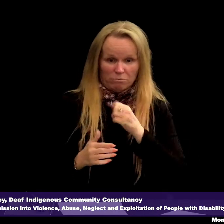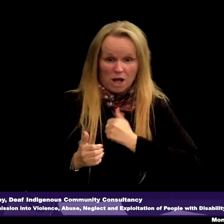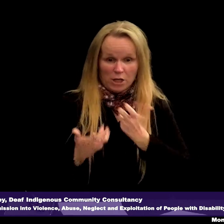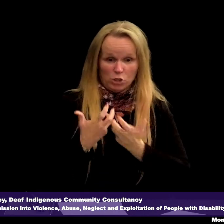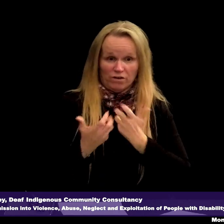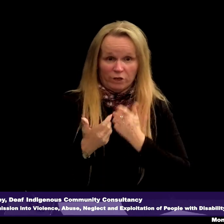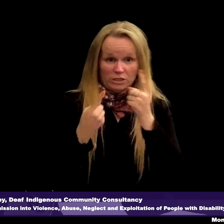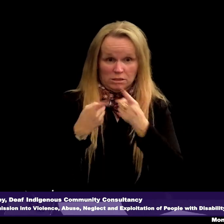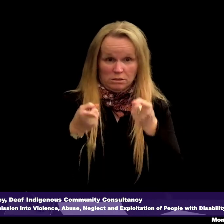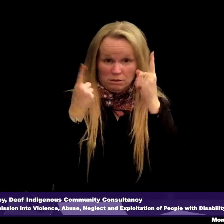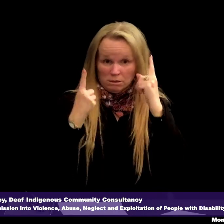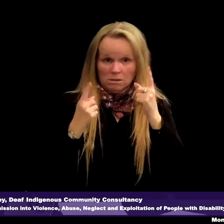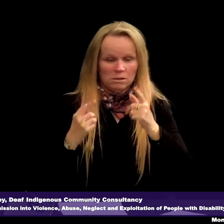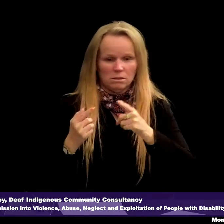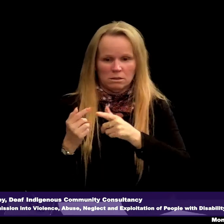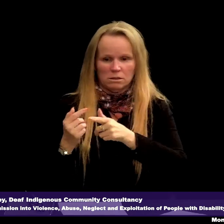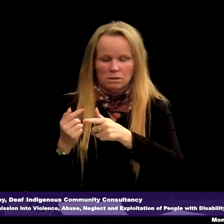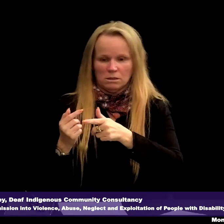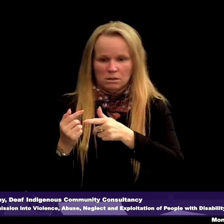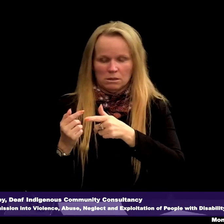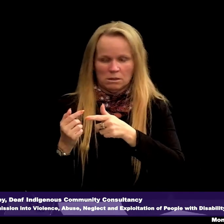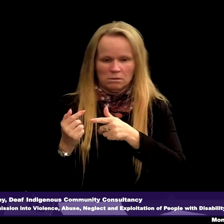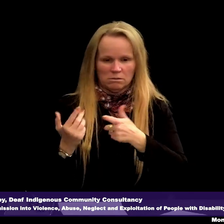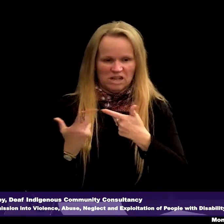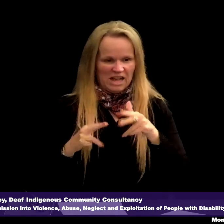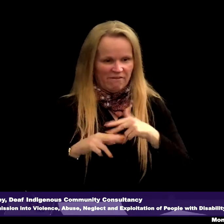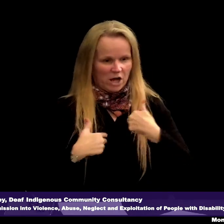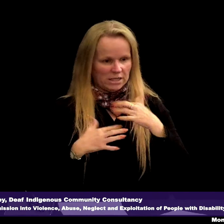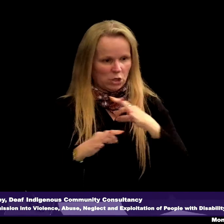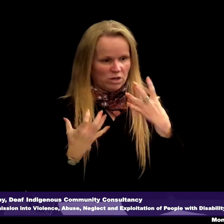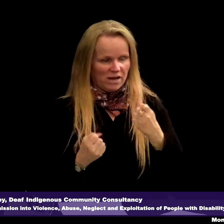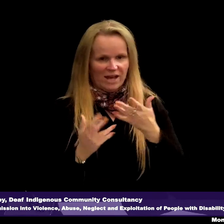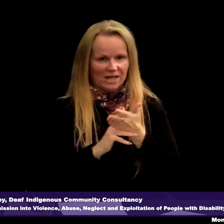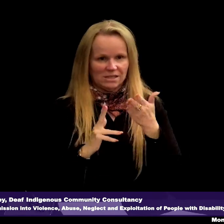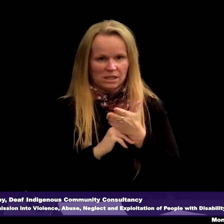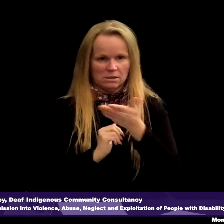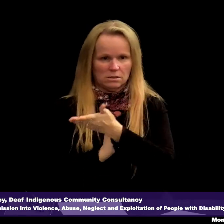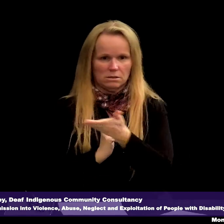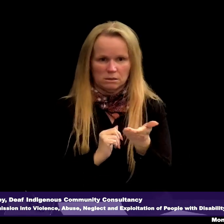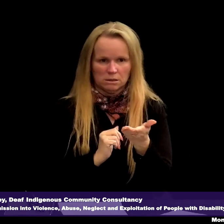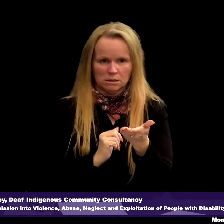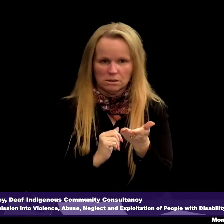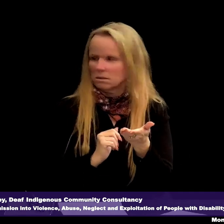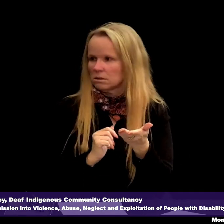And I know from myself, from my university studies, that if I don't have access to those